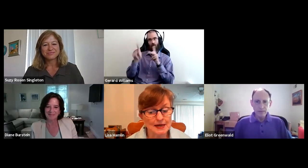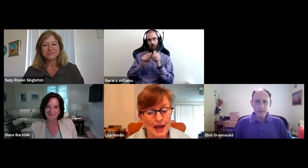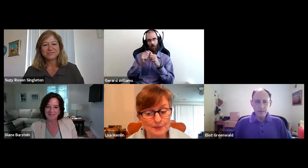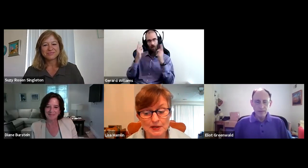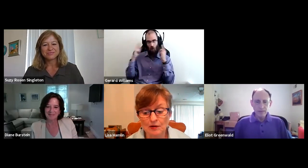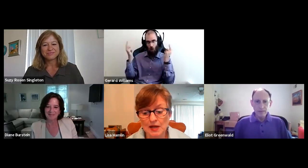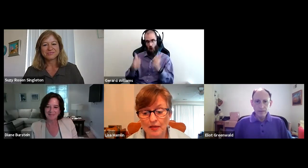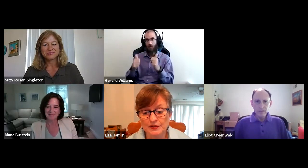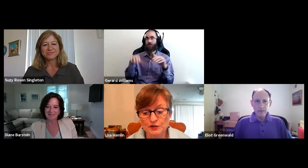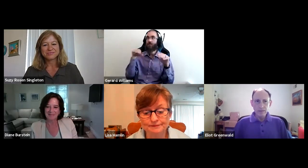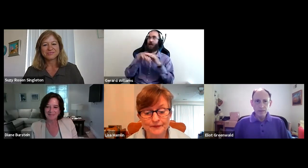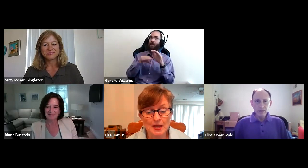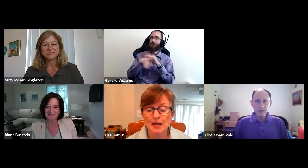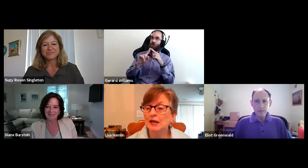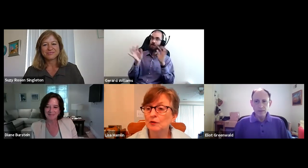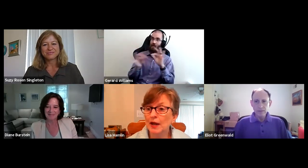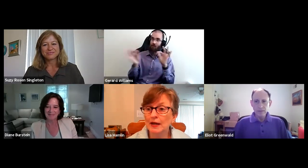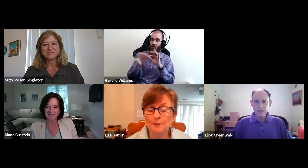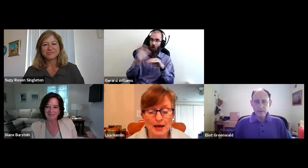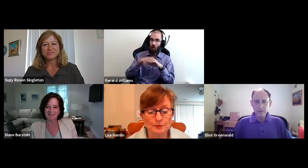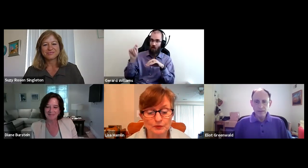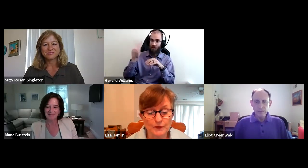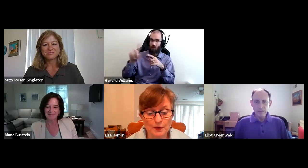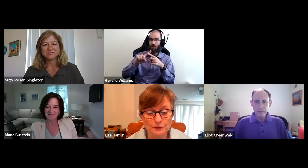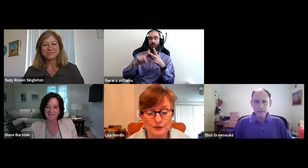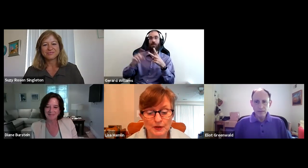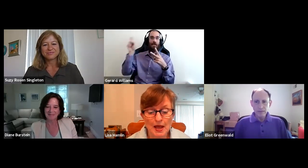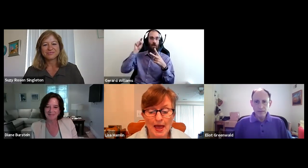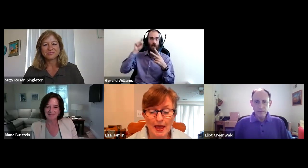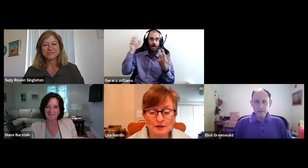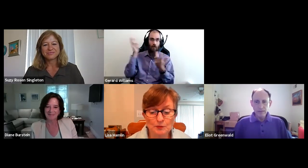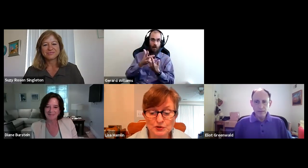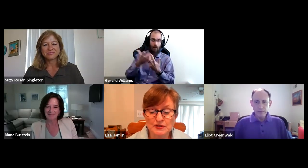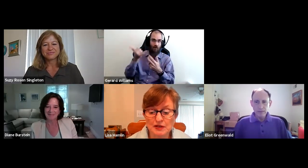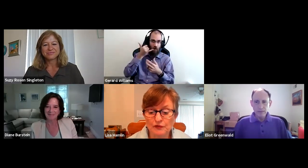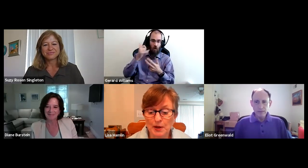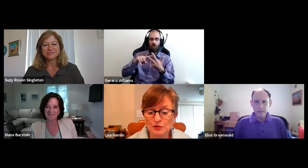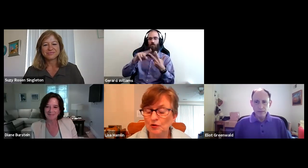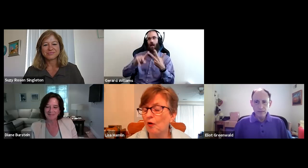Access to captioning on television, hearing aid compatible phones, and emergency information